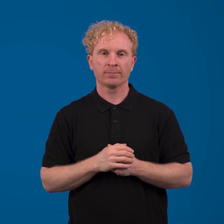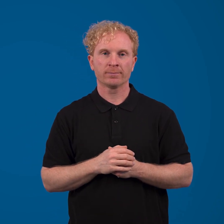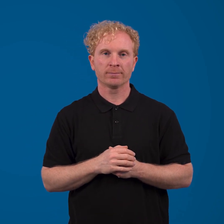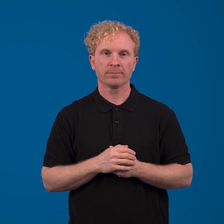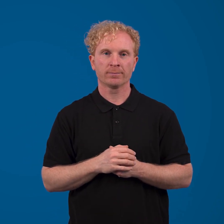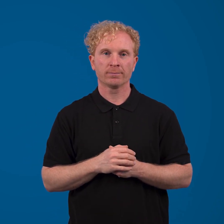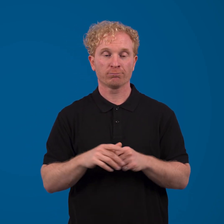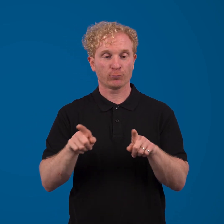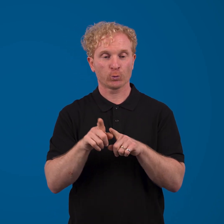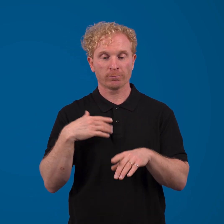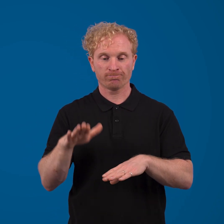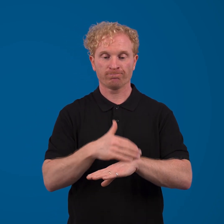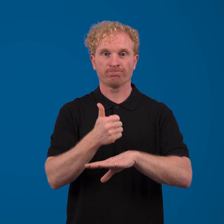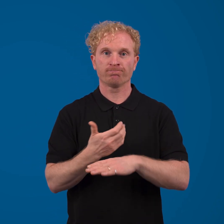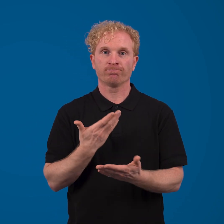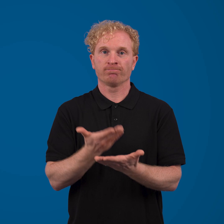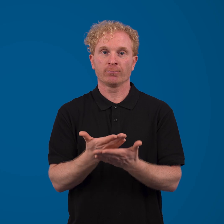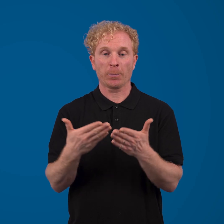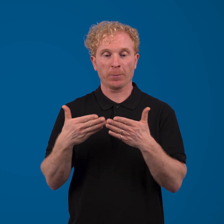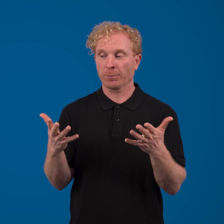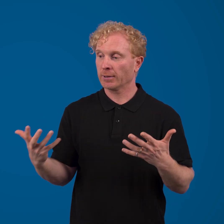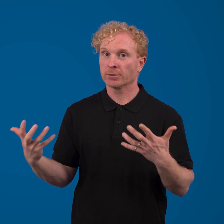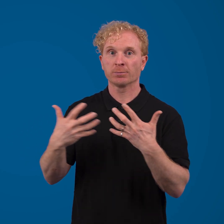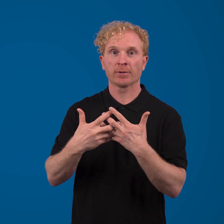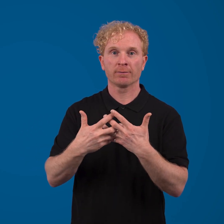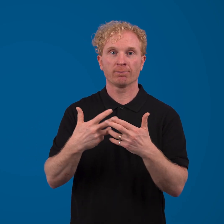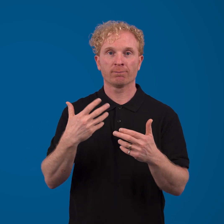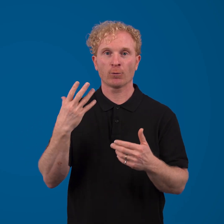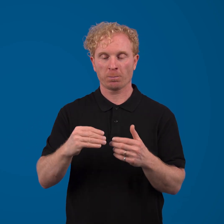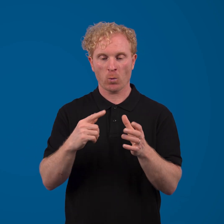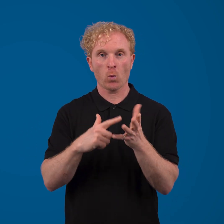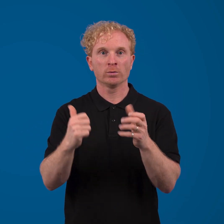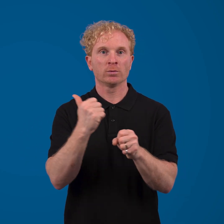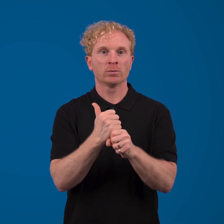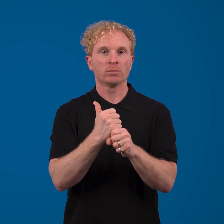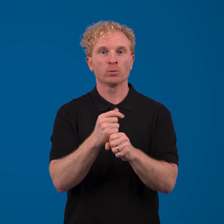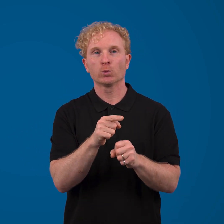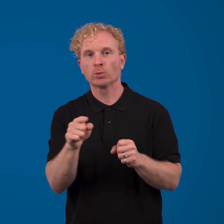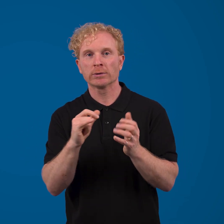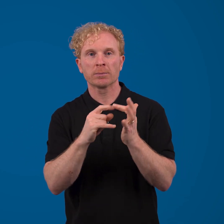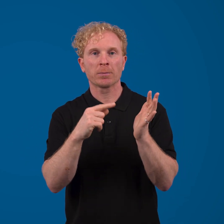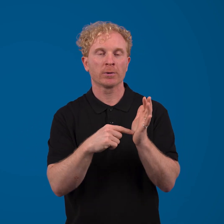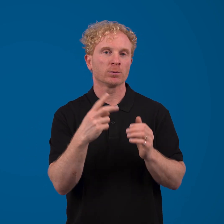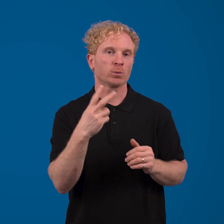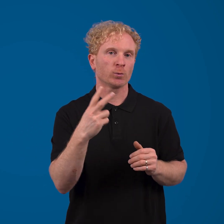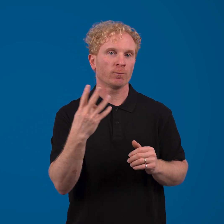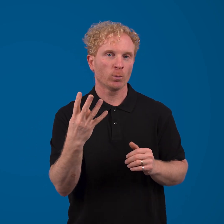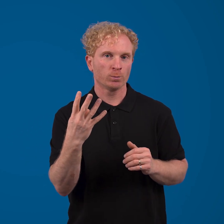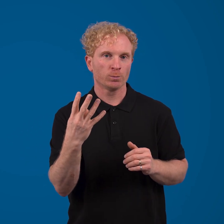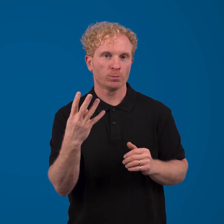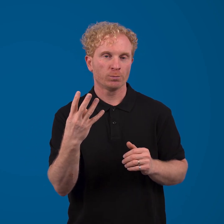We also held a public engagement from August to September 2024.